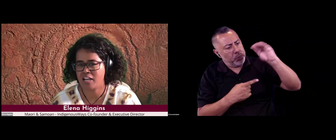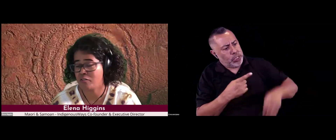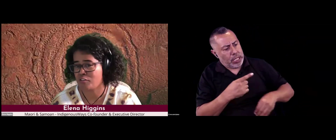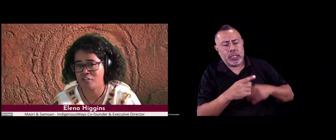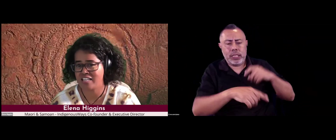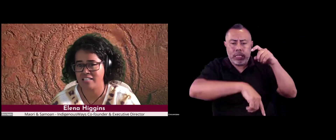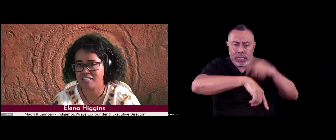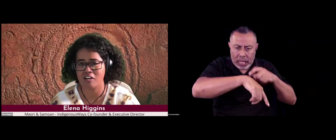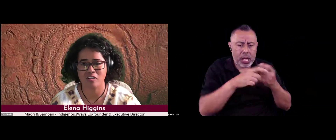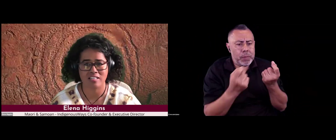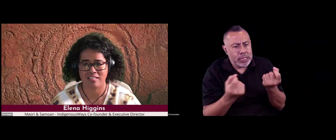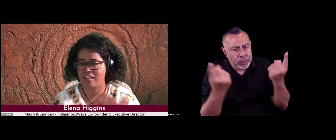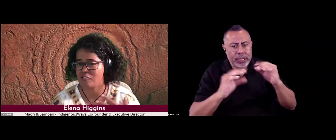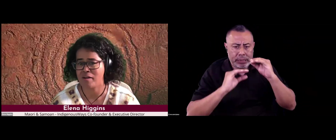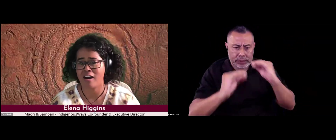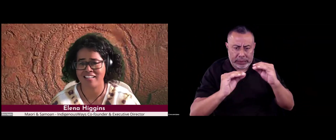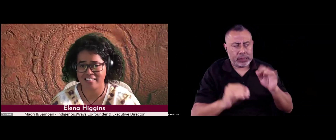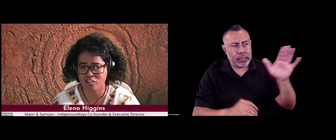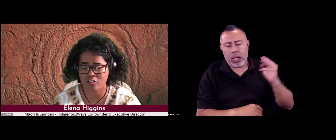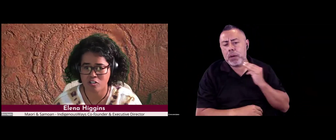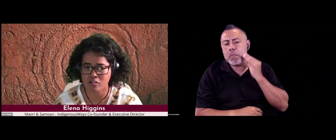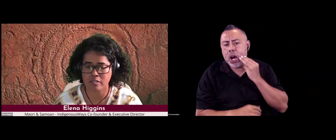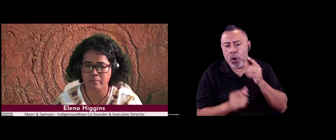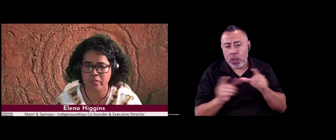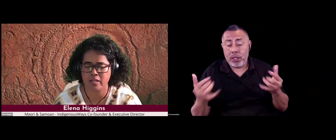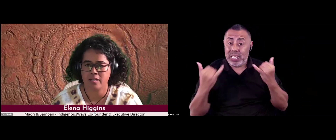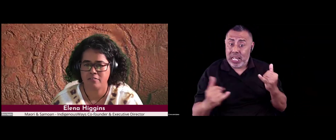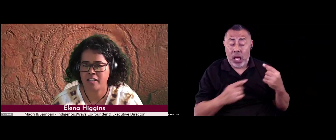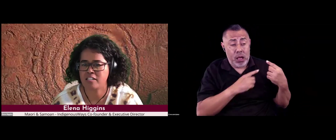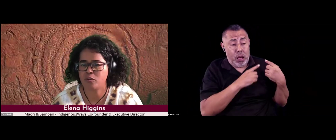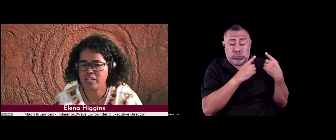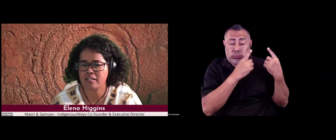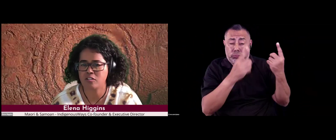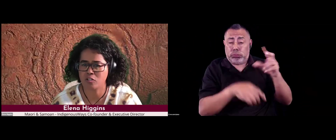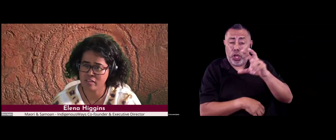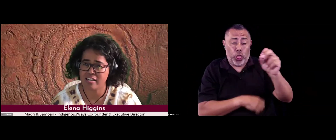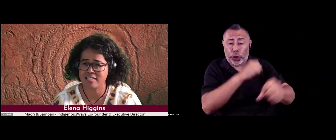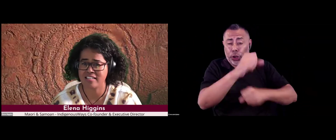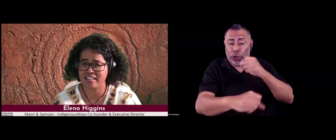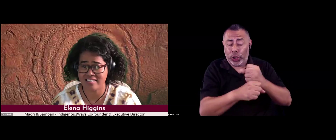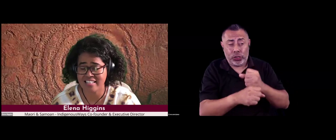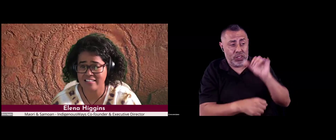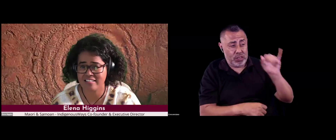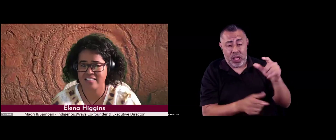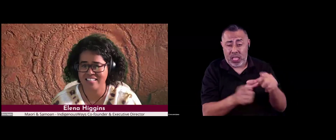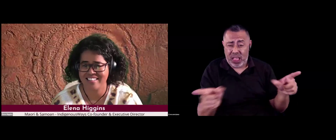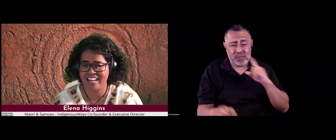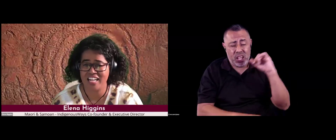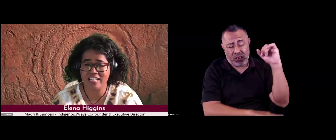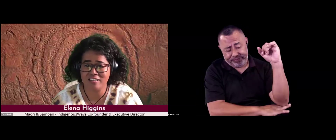Today over 30 years long the Teril Maori is so strong. Fast forwarding to 2,006.